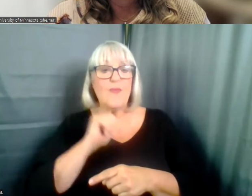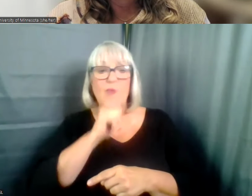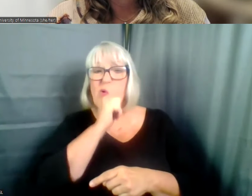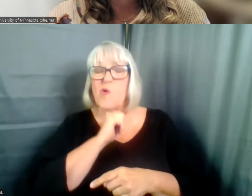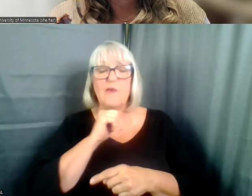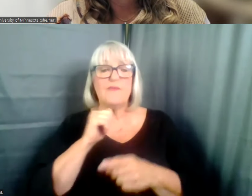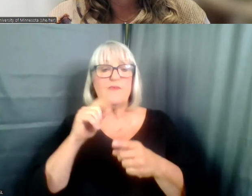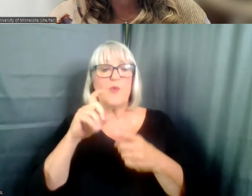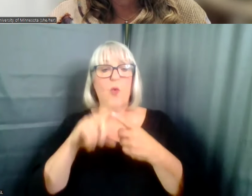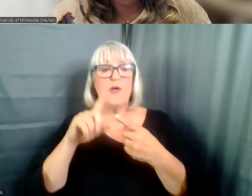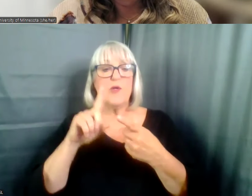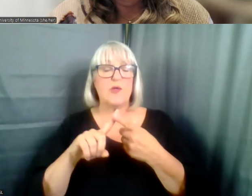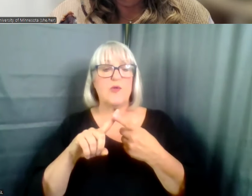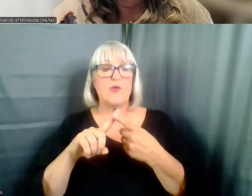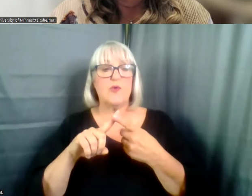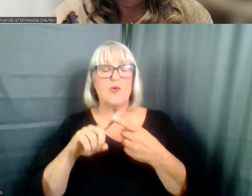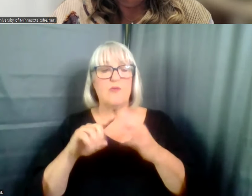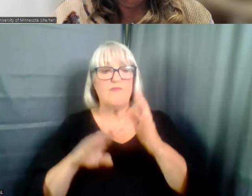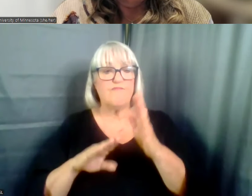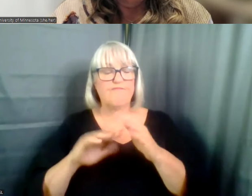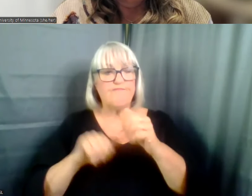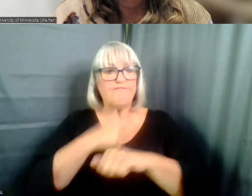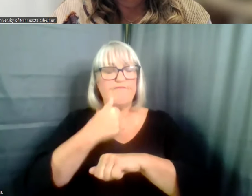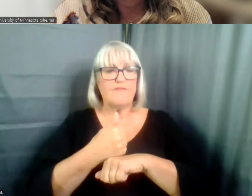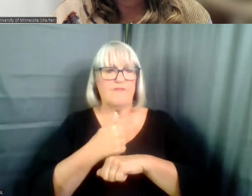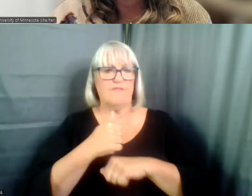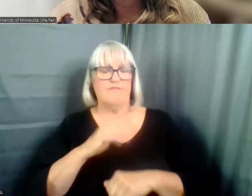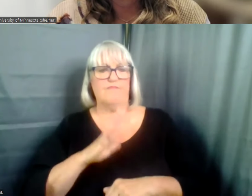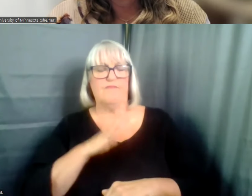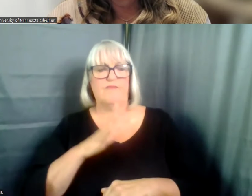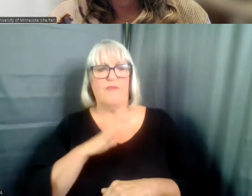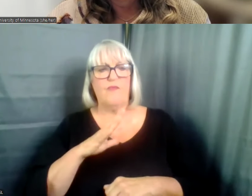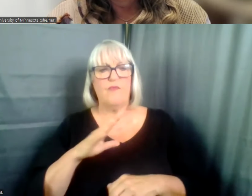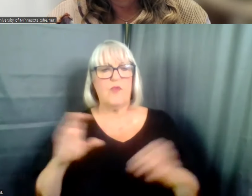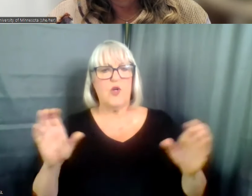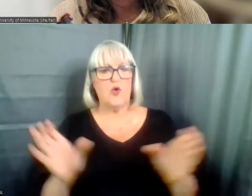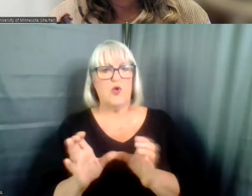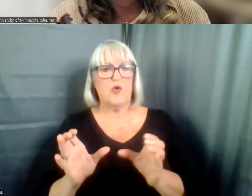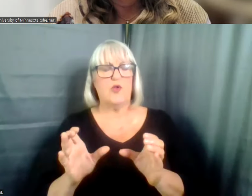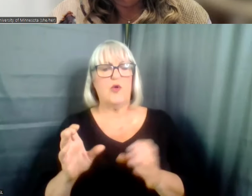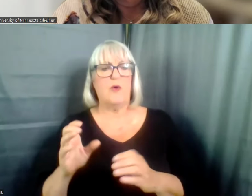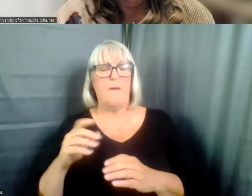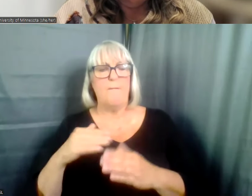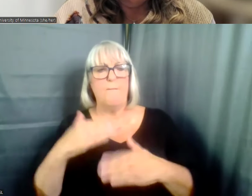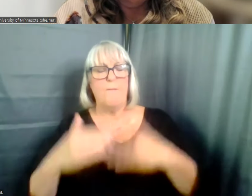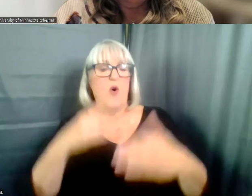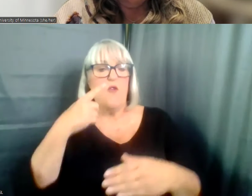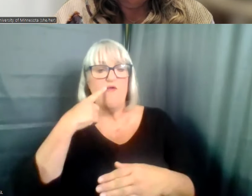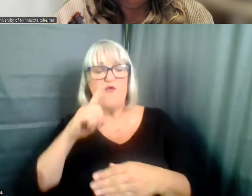highlighted initiatives to develop and implement a formal credentialing process for direct care workers and a caregiver career